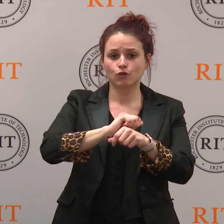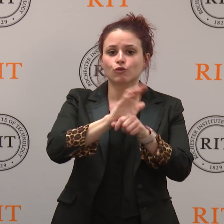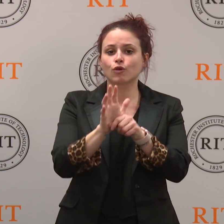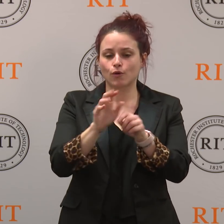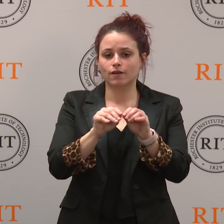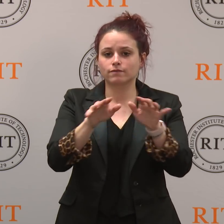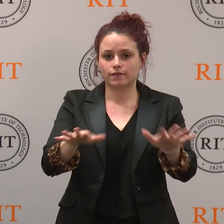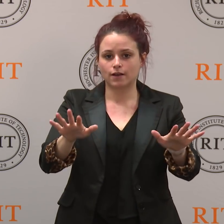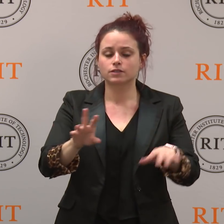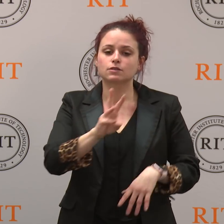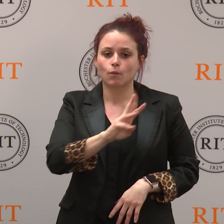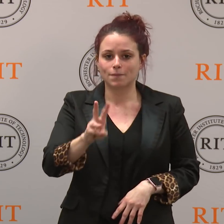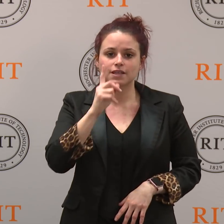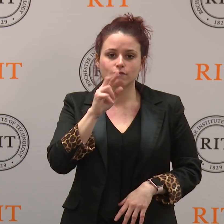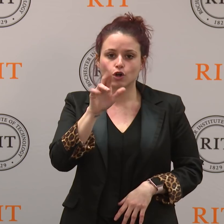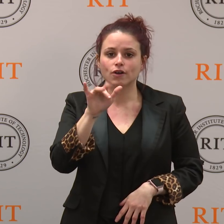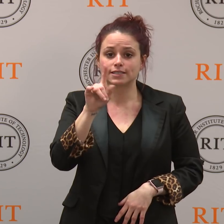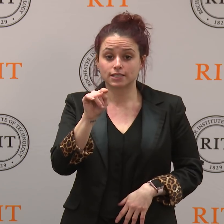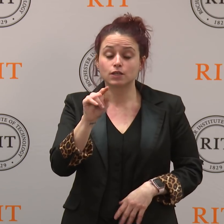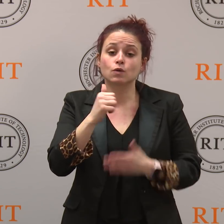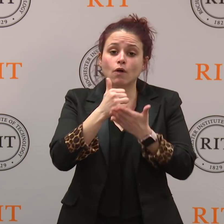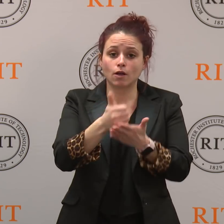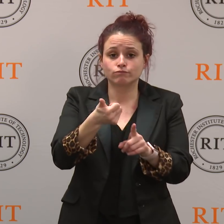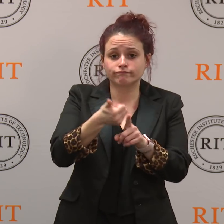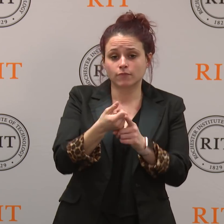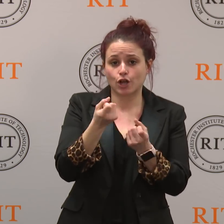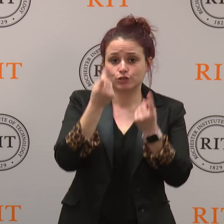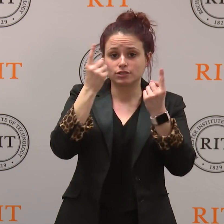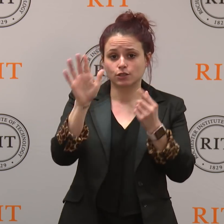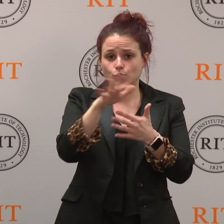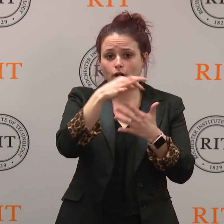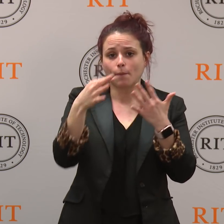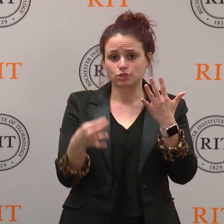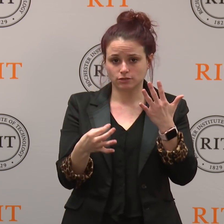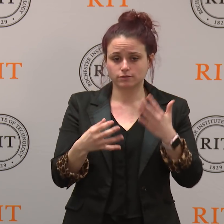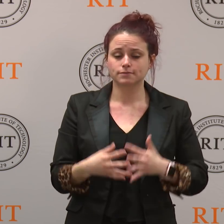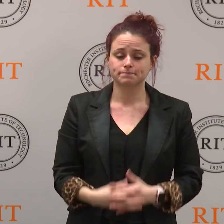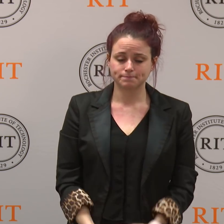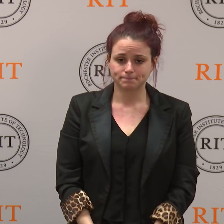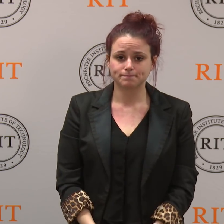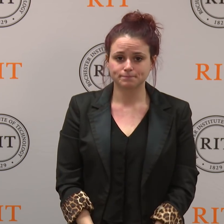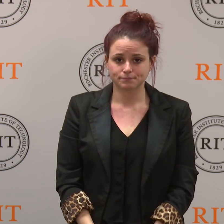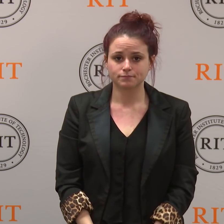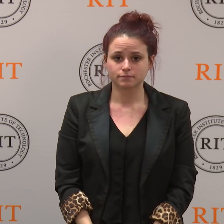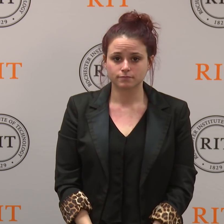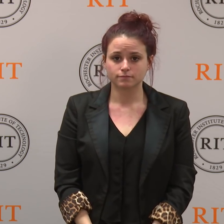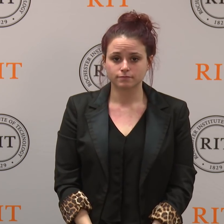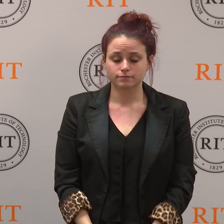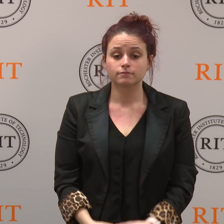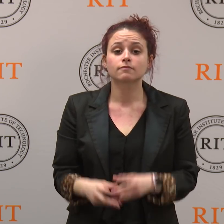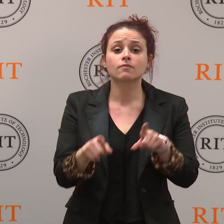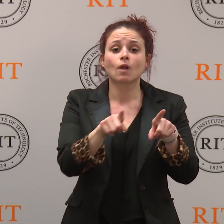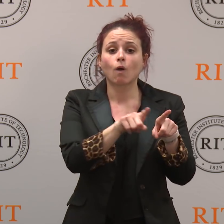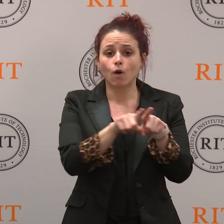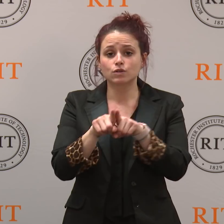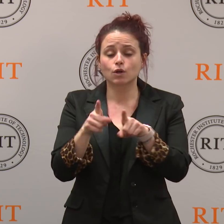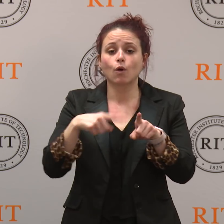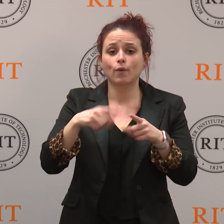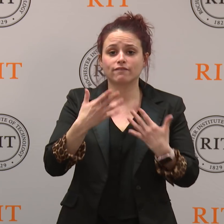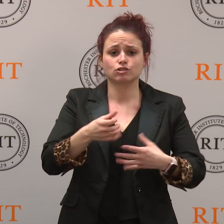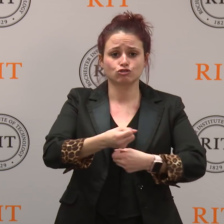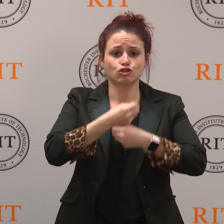website to better understand your options. Also, we have created an employee procedure